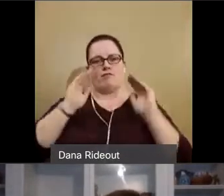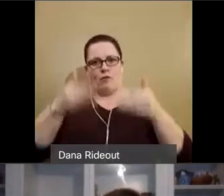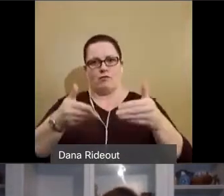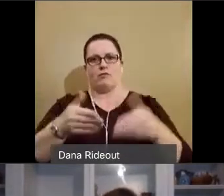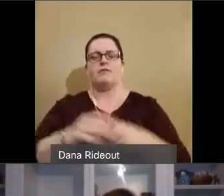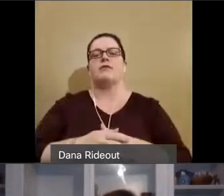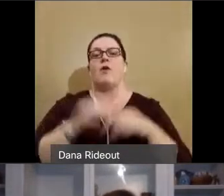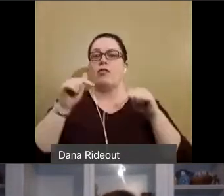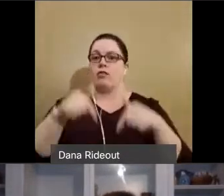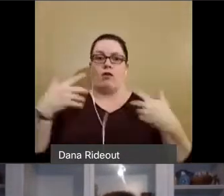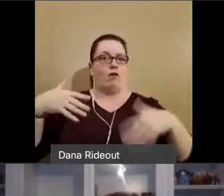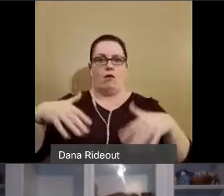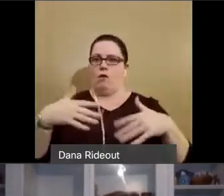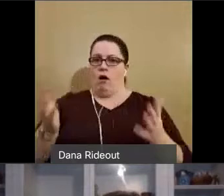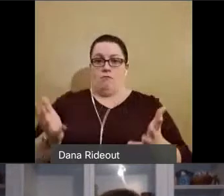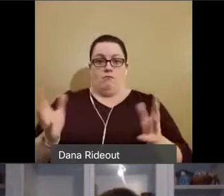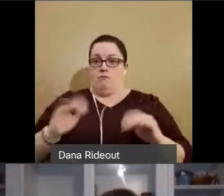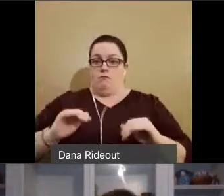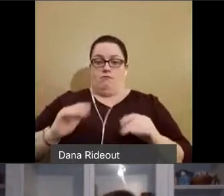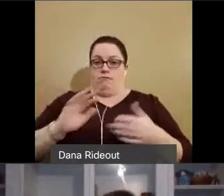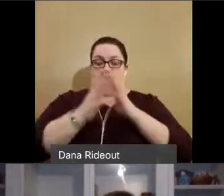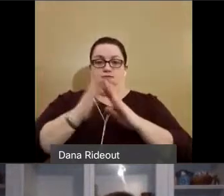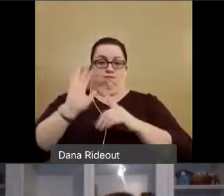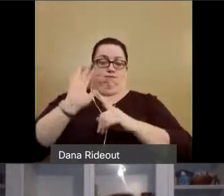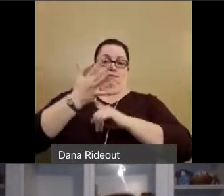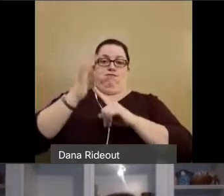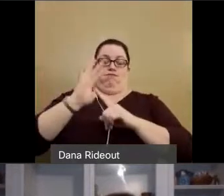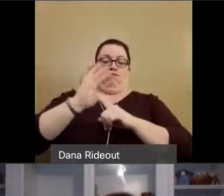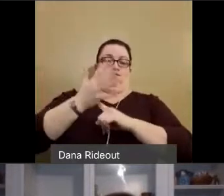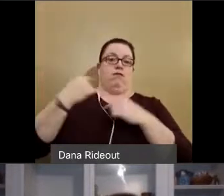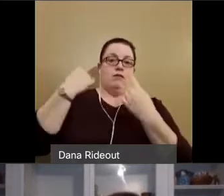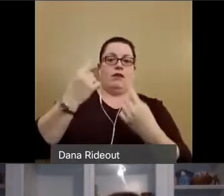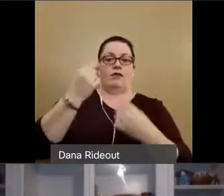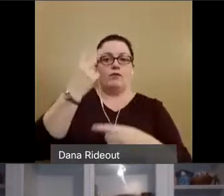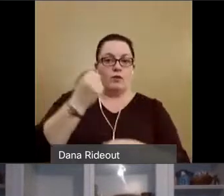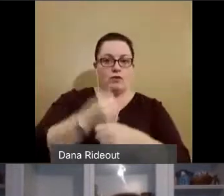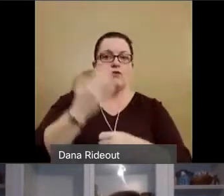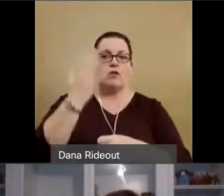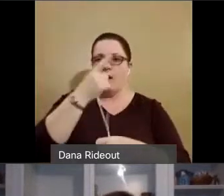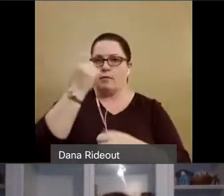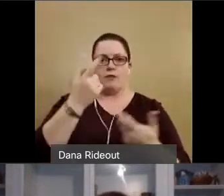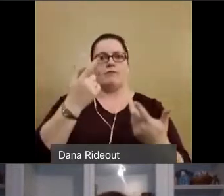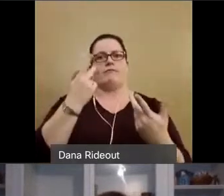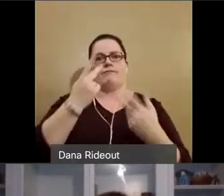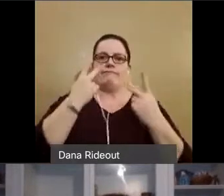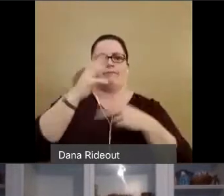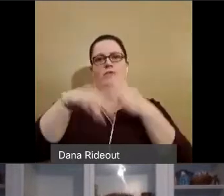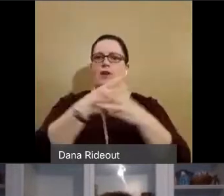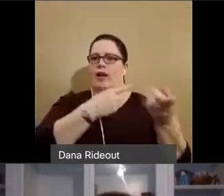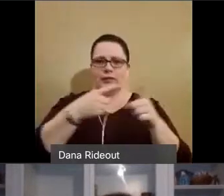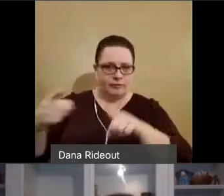Ramped up, amazingly, in the past few years, um, both because of everything that's happening in the world, but also because of the Internet.